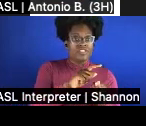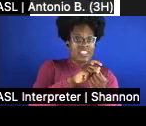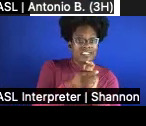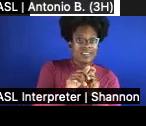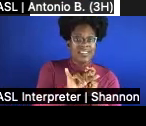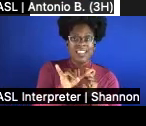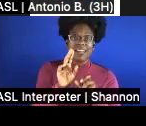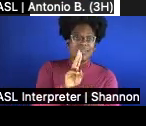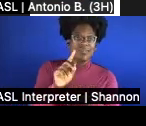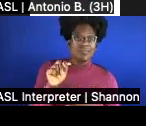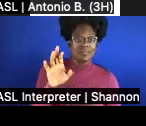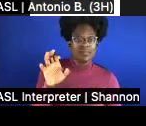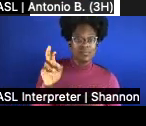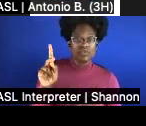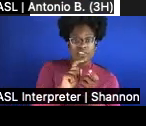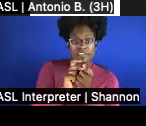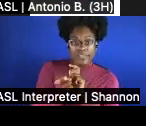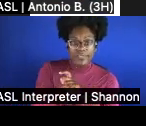Other telling comments were either explicit or implicit.